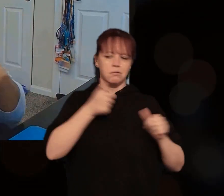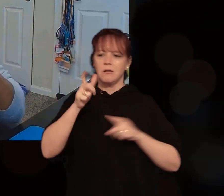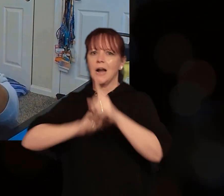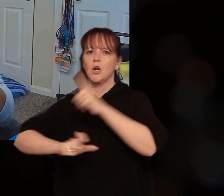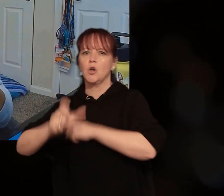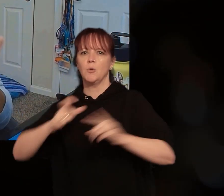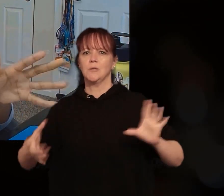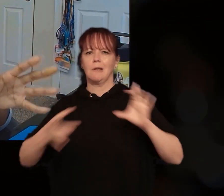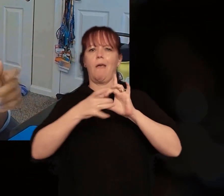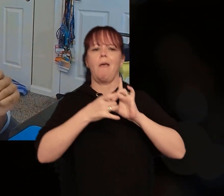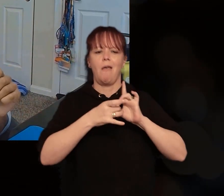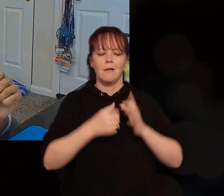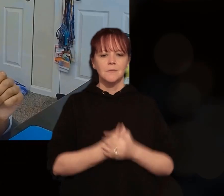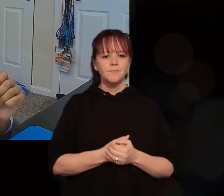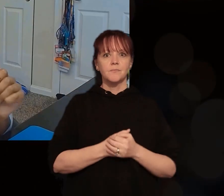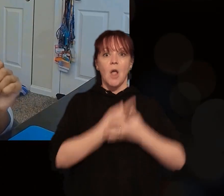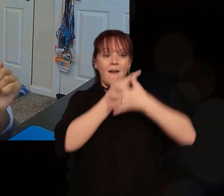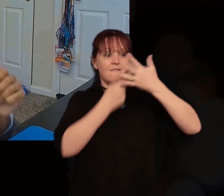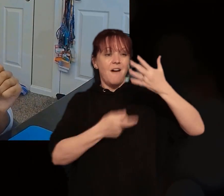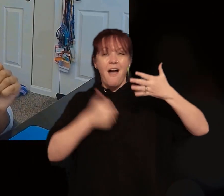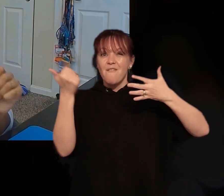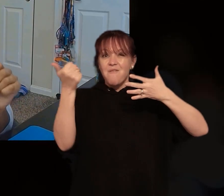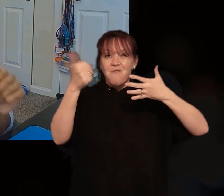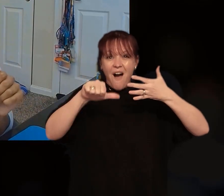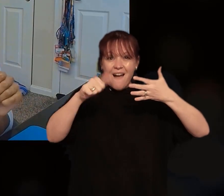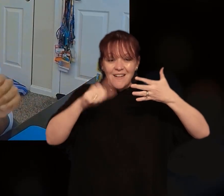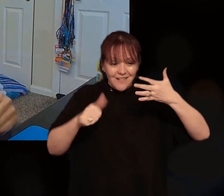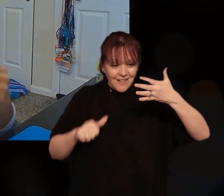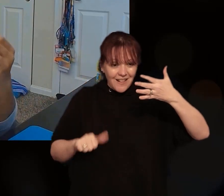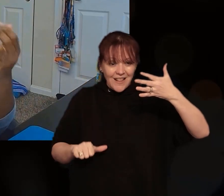who have all been doing fantastic work in the area in their own unique ways.